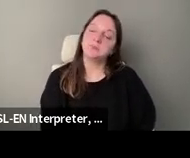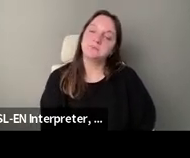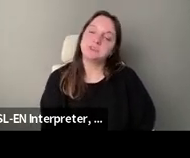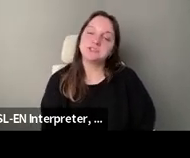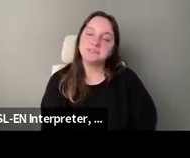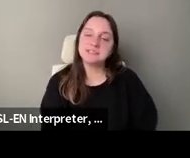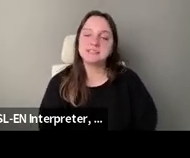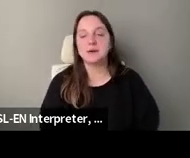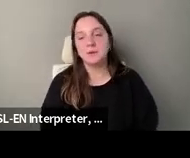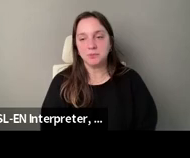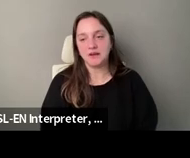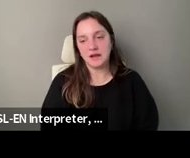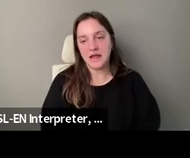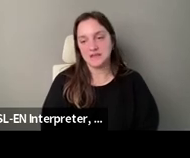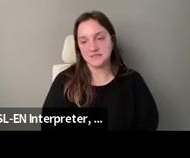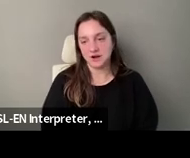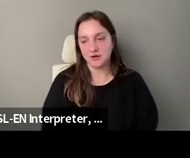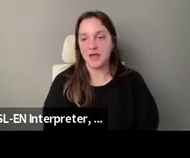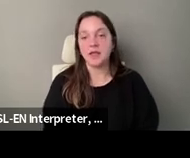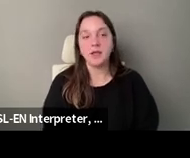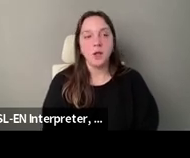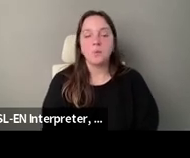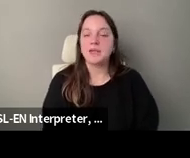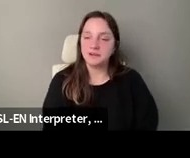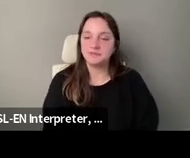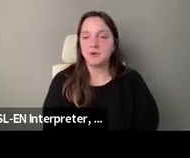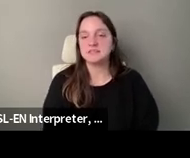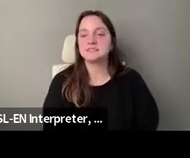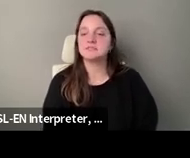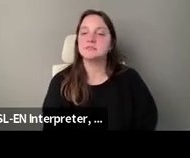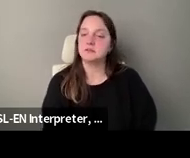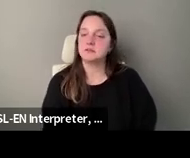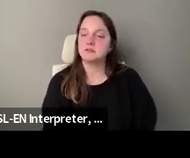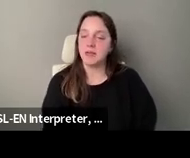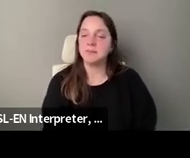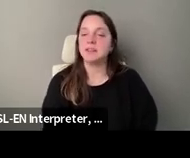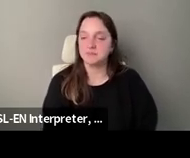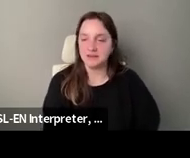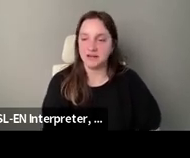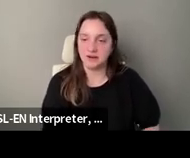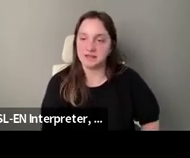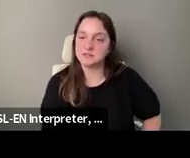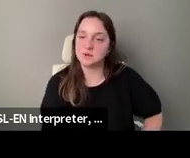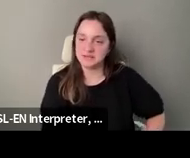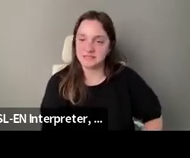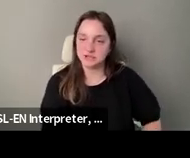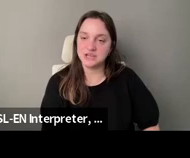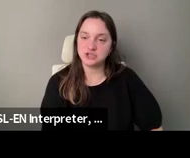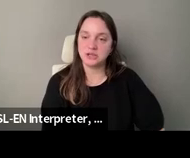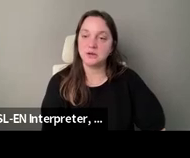provide at DRA, we kind of focused them in three different areas. So one is education, one is case management, and the last